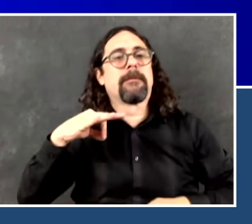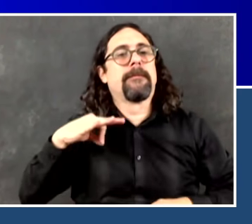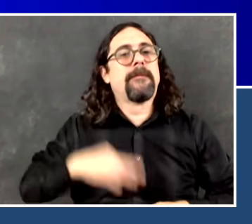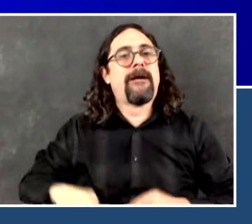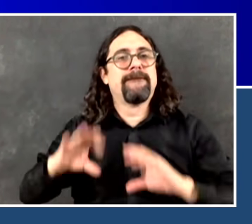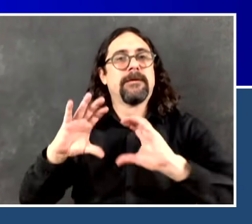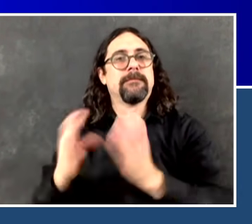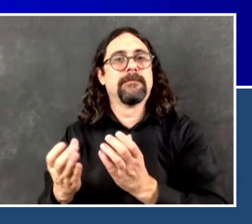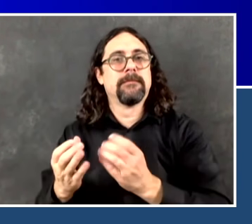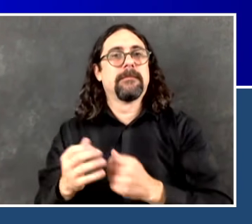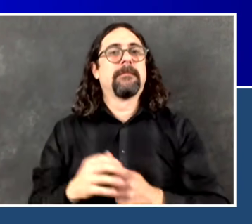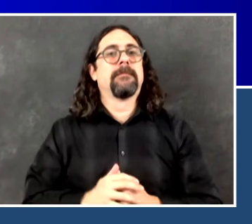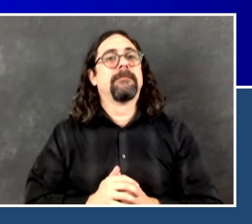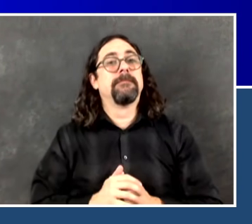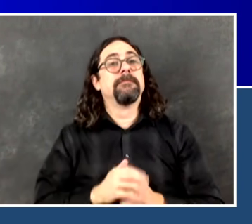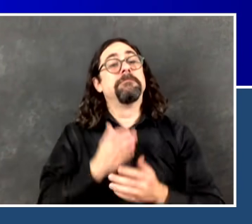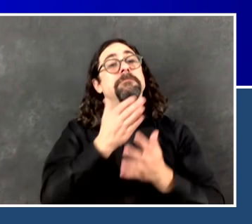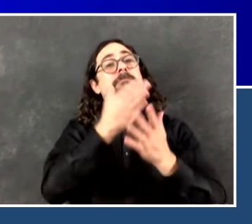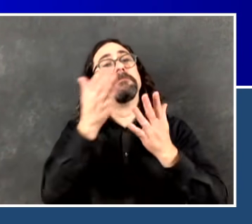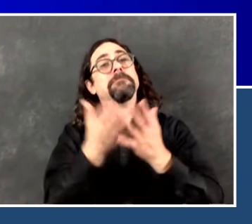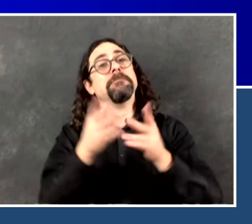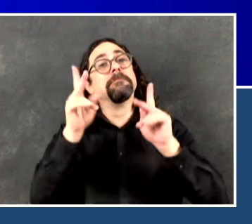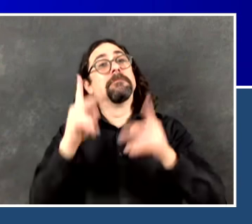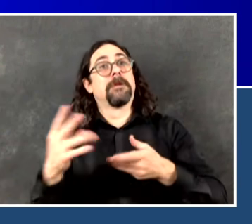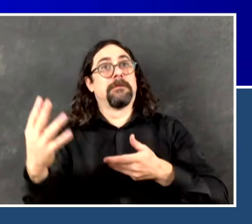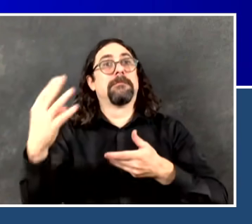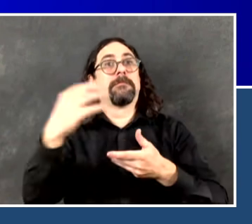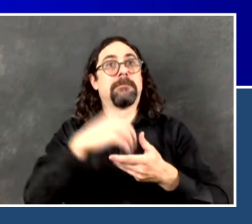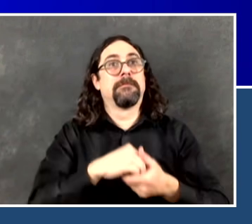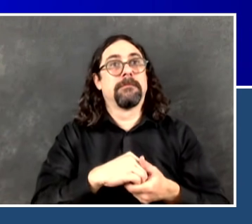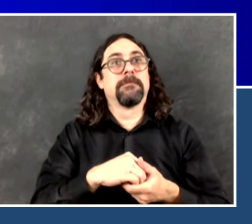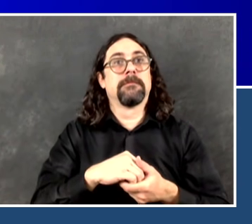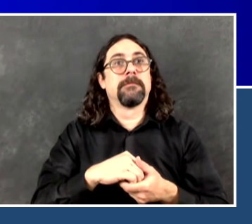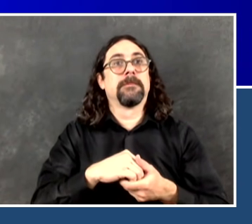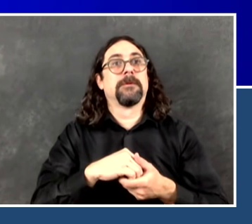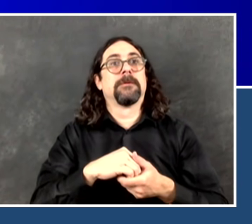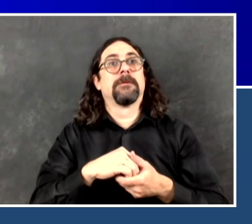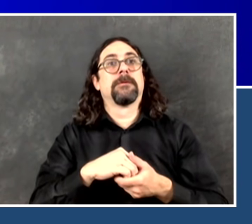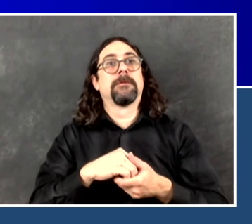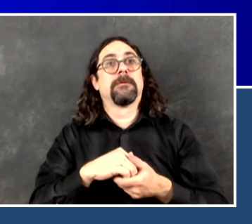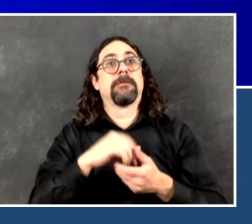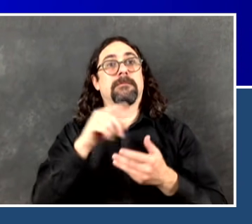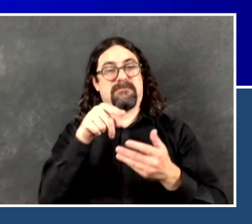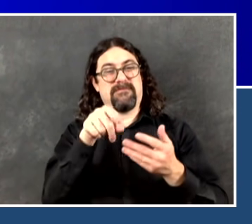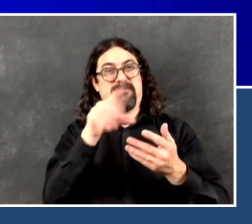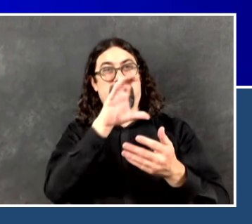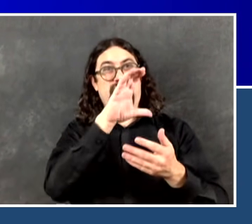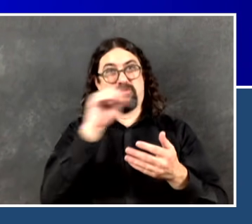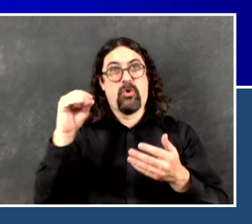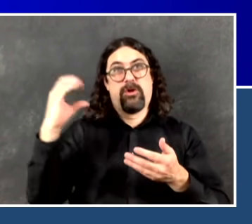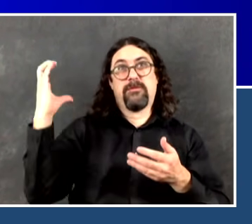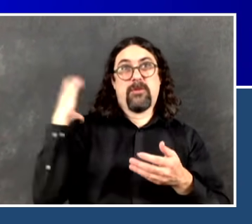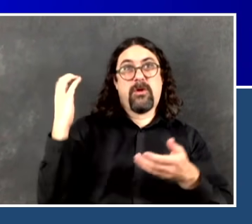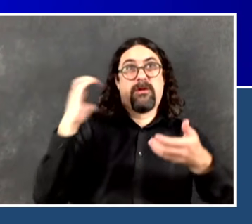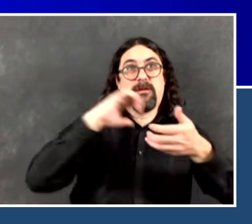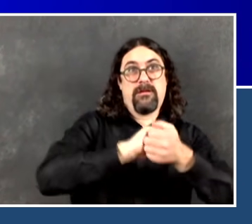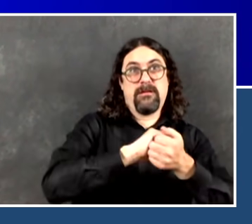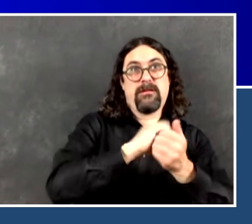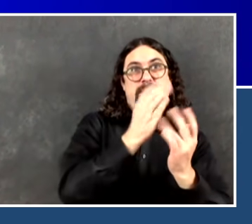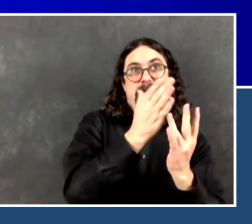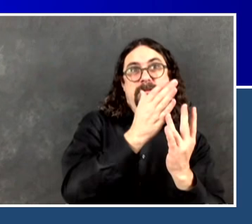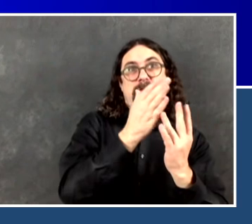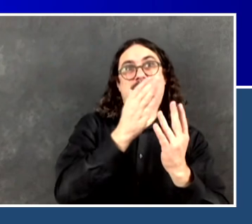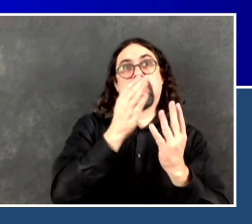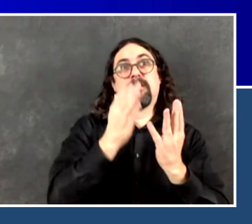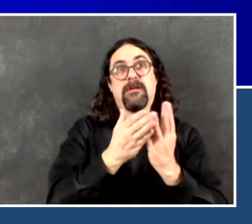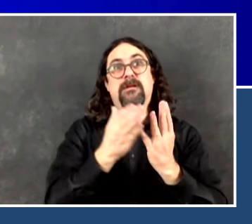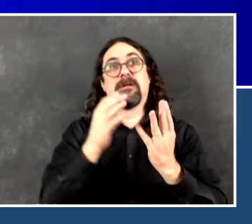PERSPECTIVES TO